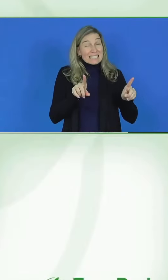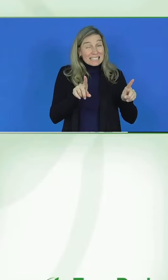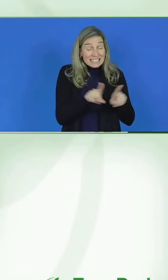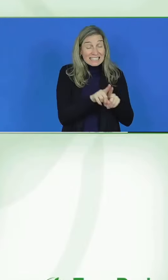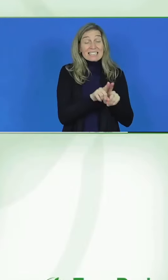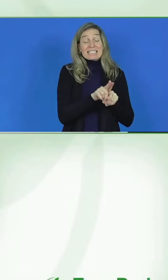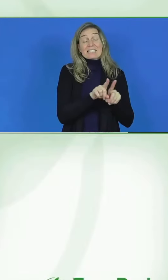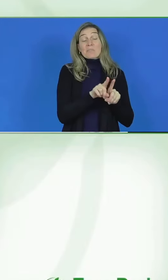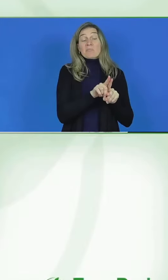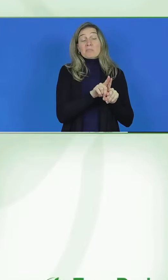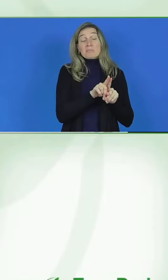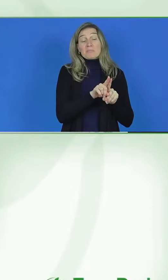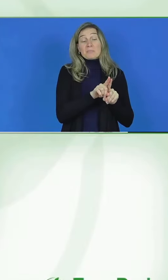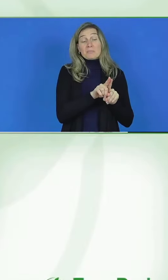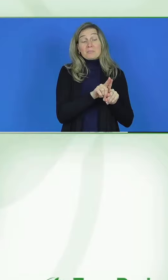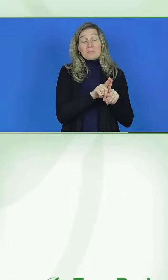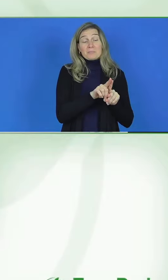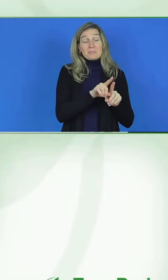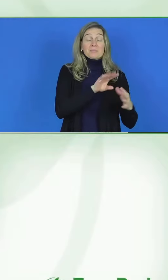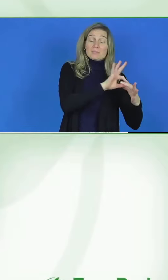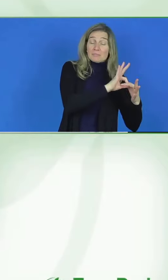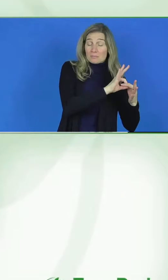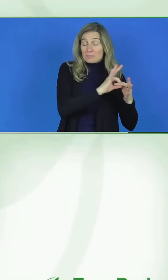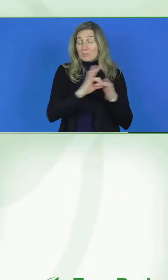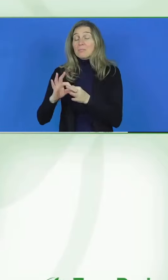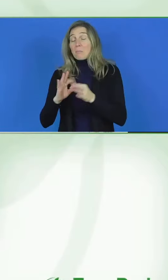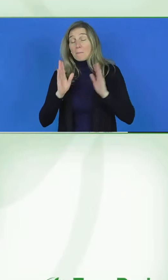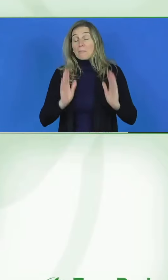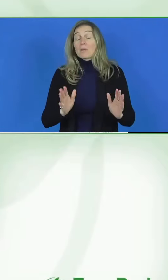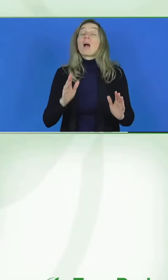and all of our outcome measures are individualised, and all of our